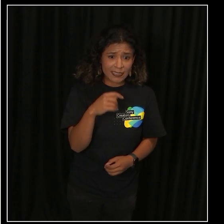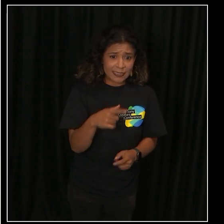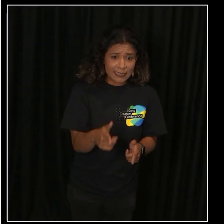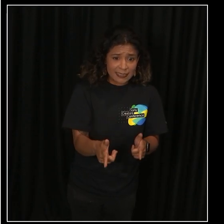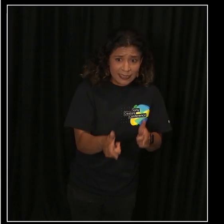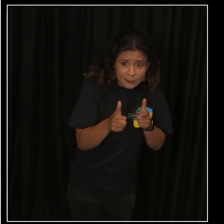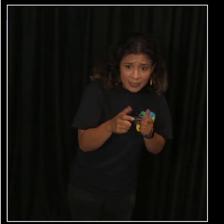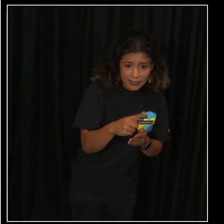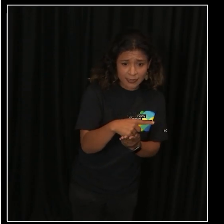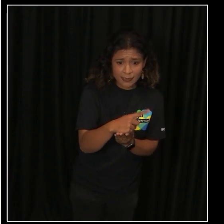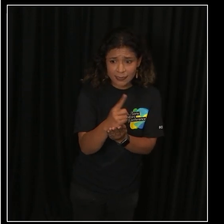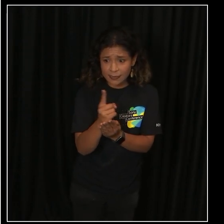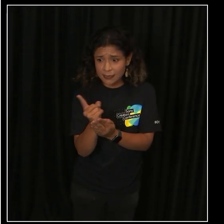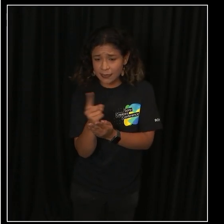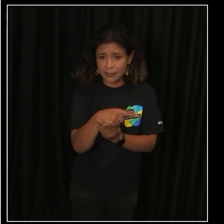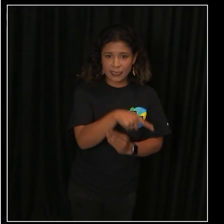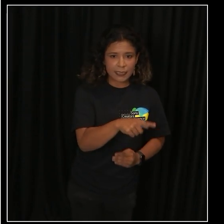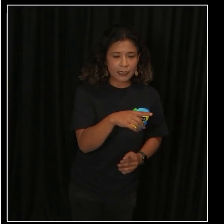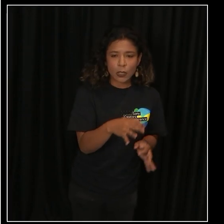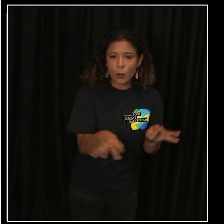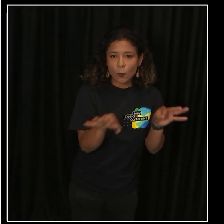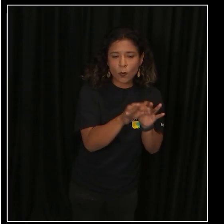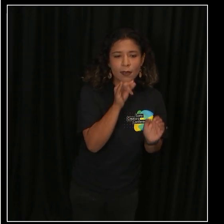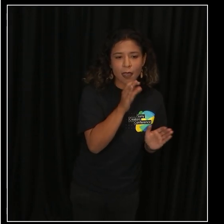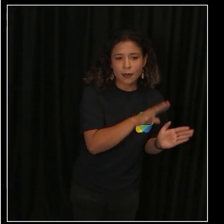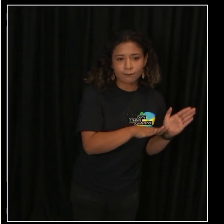and user interface directory without the modification.